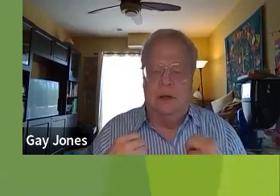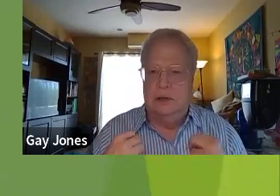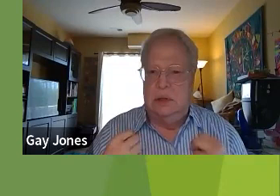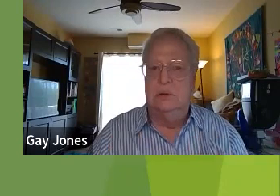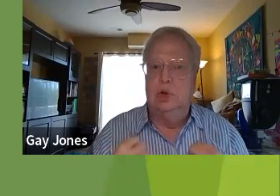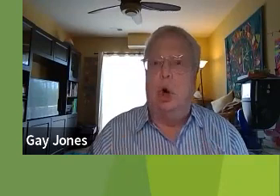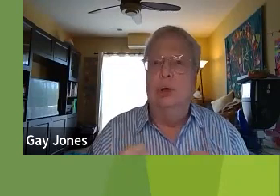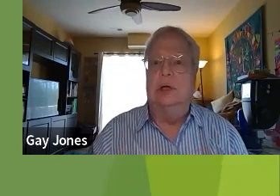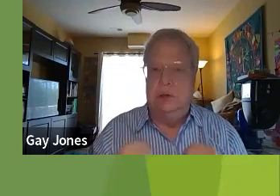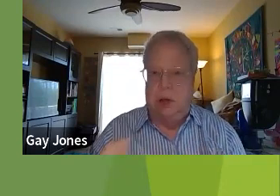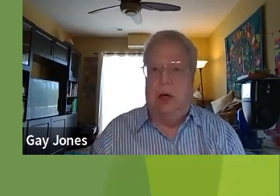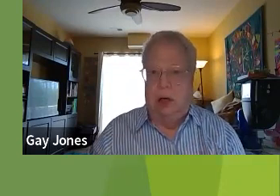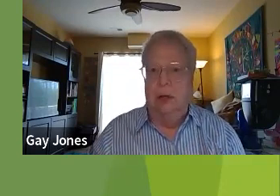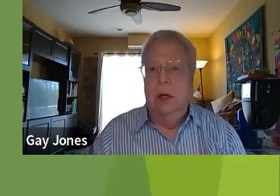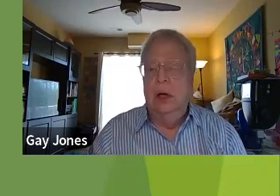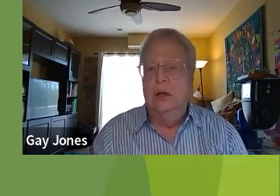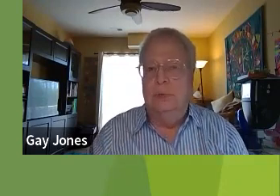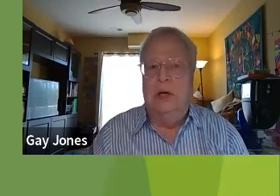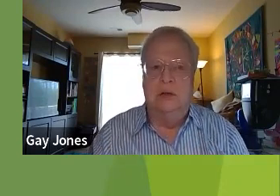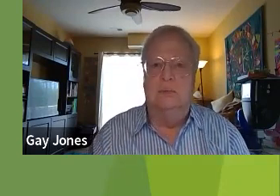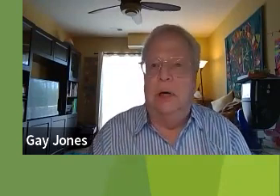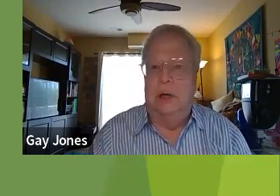of these things don't get done is because of money.